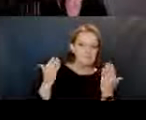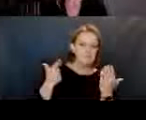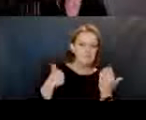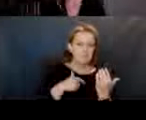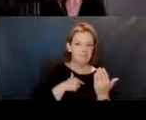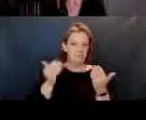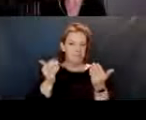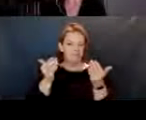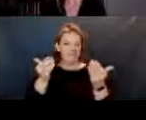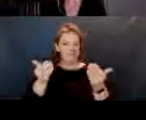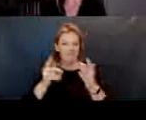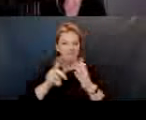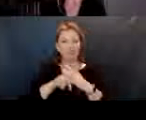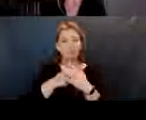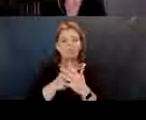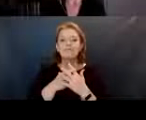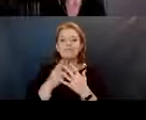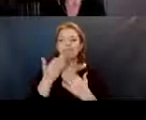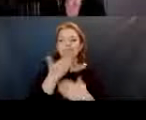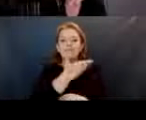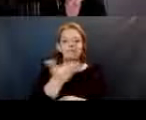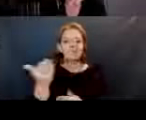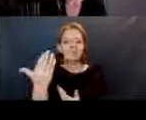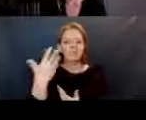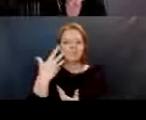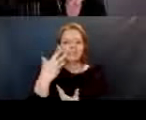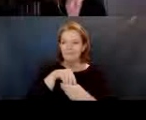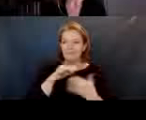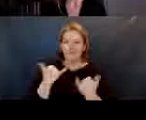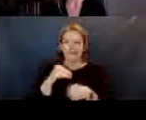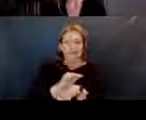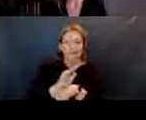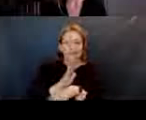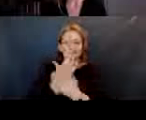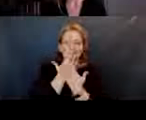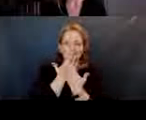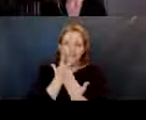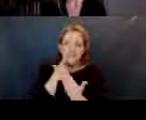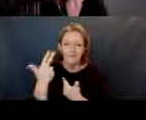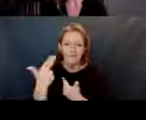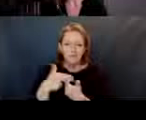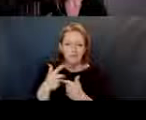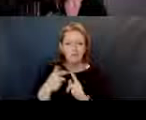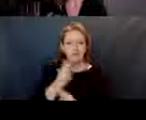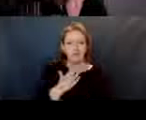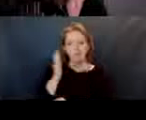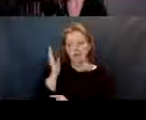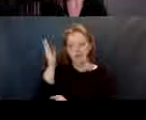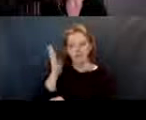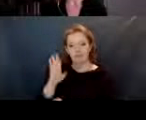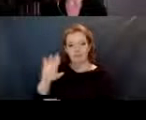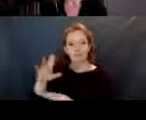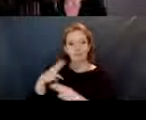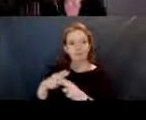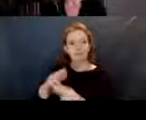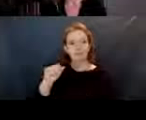So thank you all for joining us tonight for this talk from our resident A.H. Jerriod Avant. My name is Kristen Hill and I'm the cultural sites